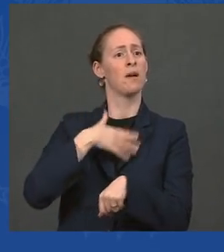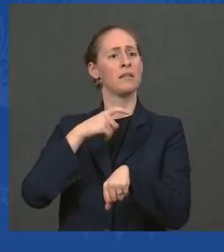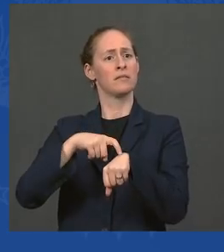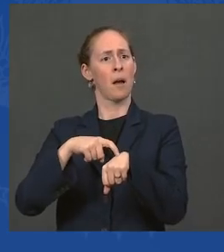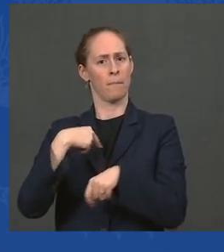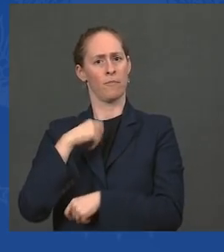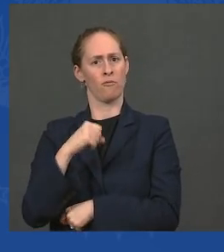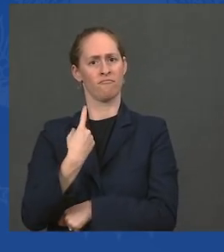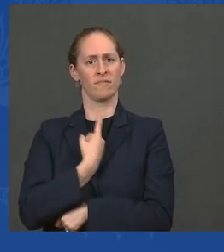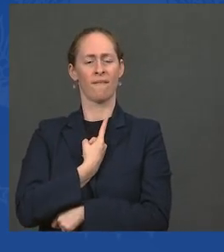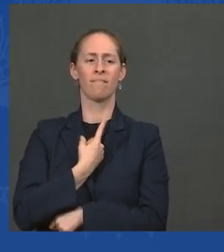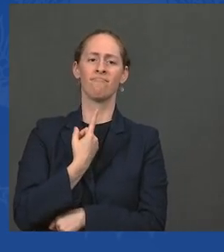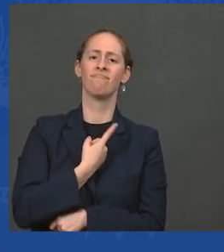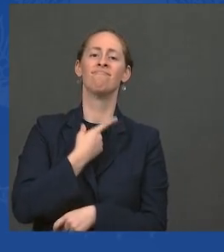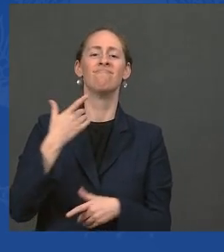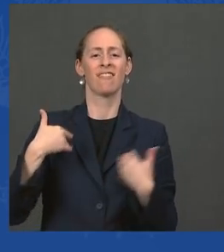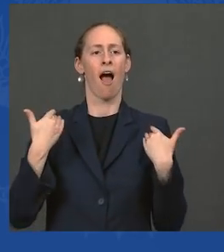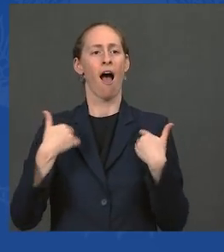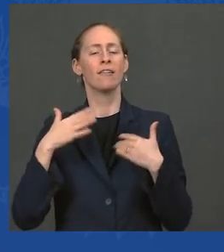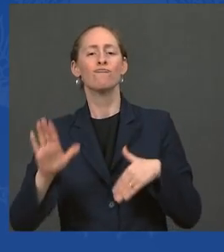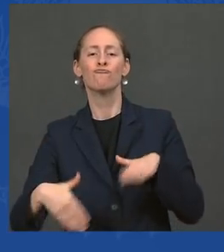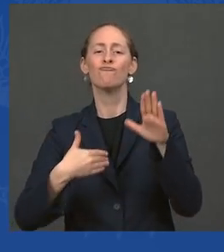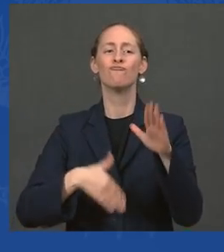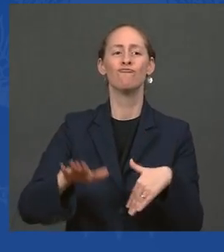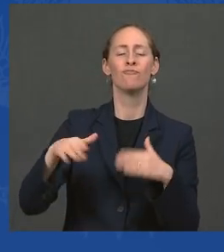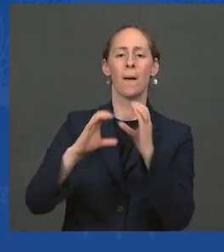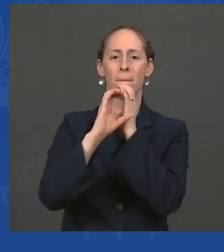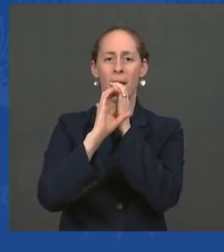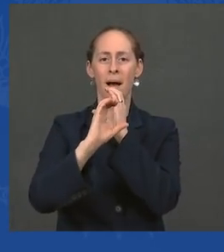If you fell in the Lacky, you were a lacky. You were in trouble.